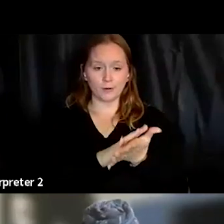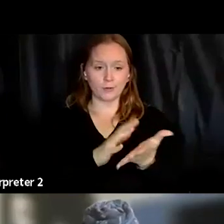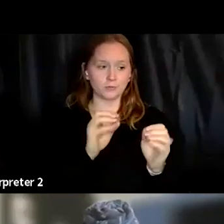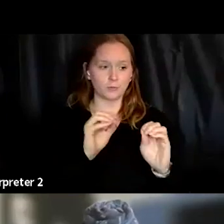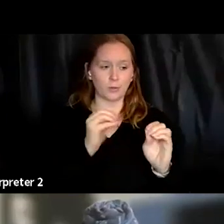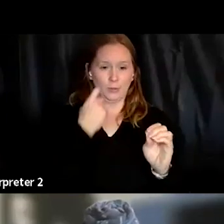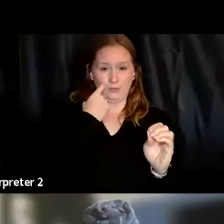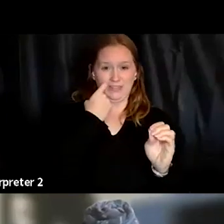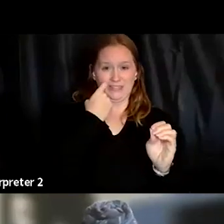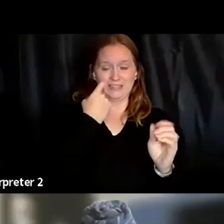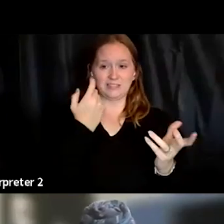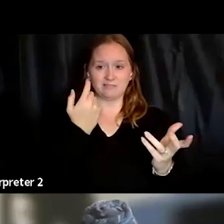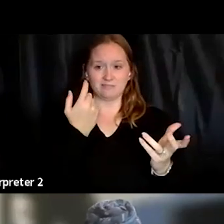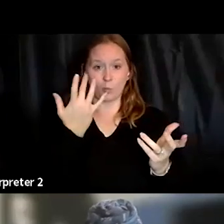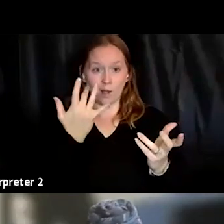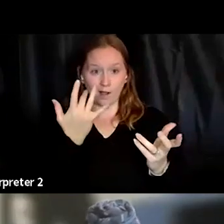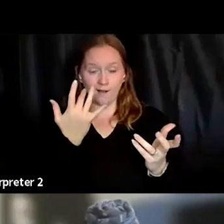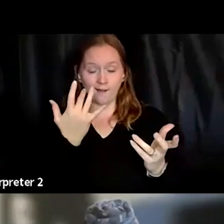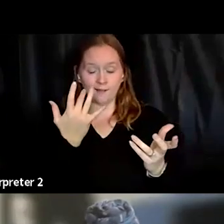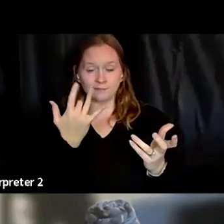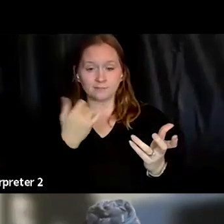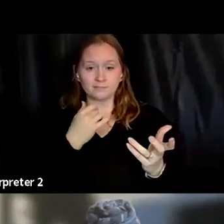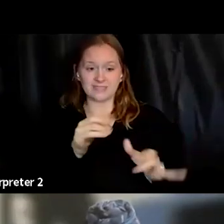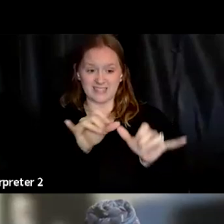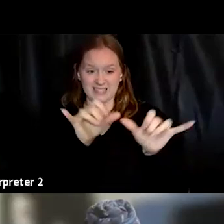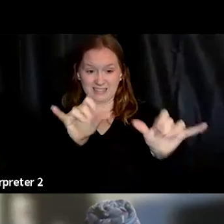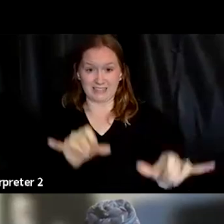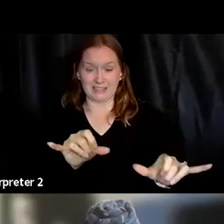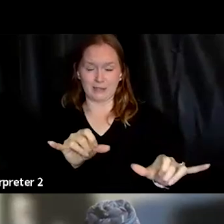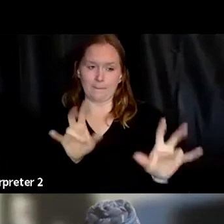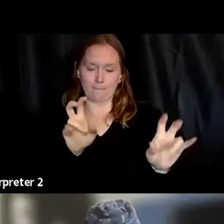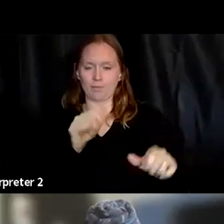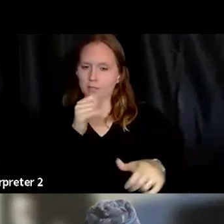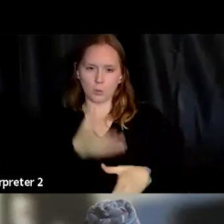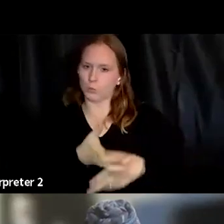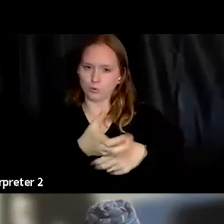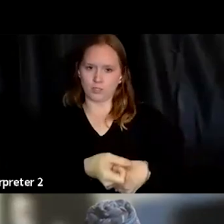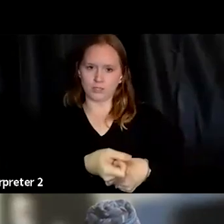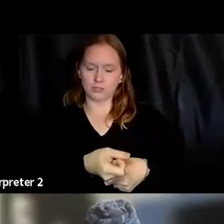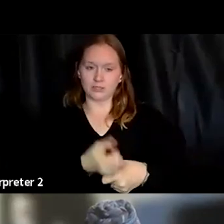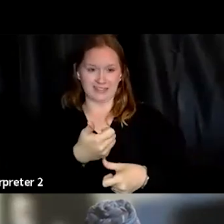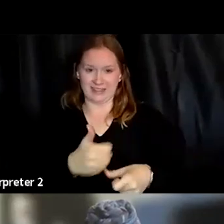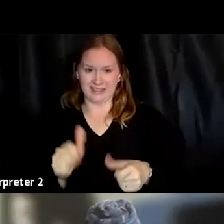because they don't trust the system. Any suggestions for writing an MSR like this? So for applicants